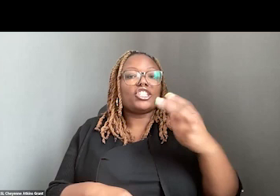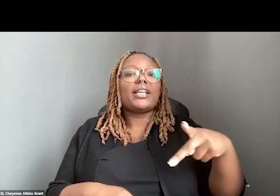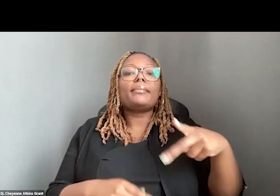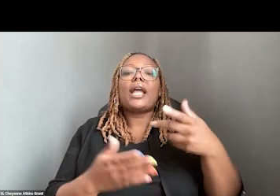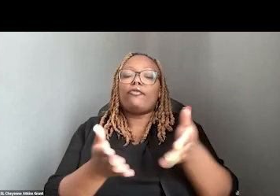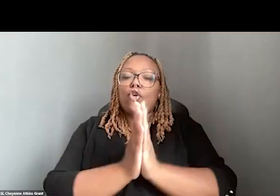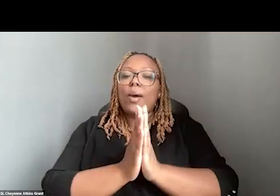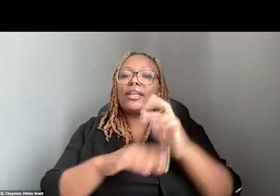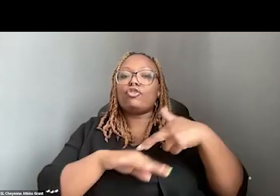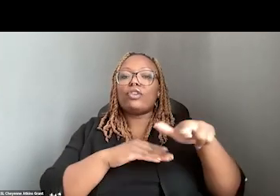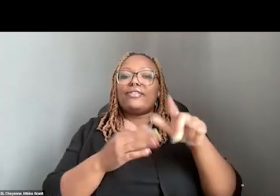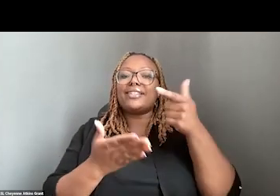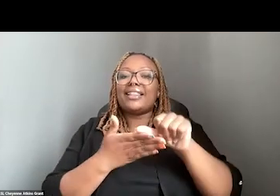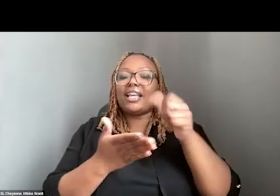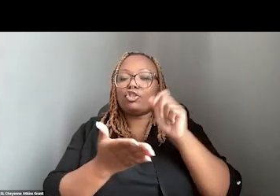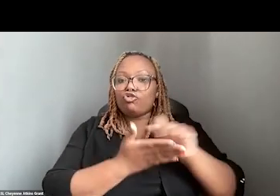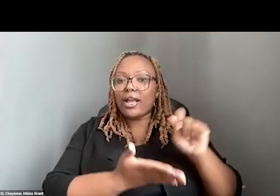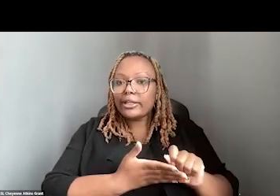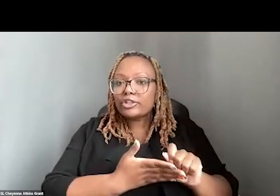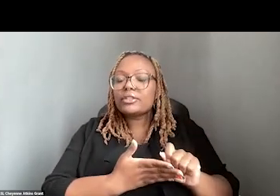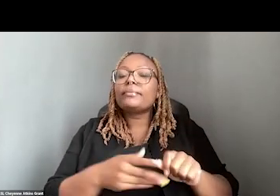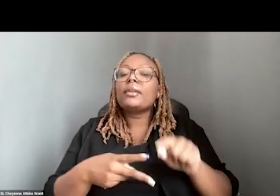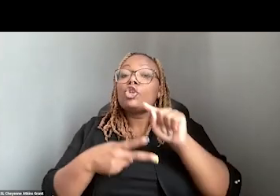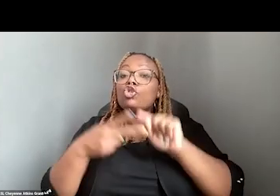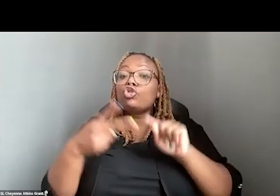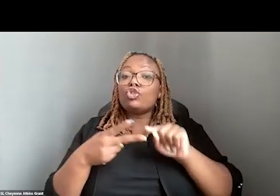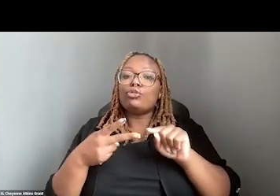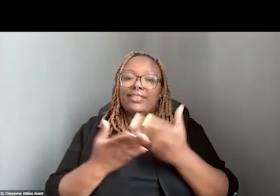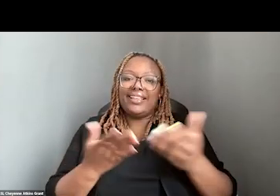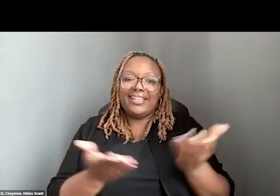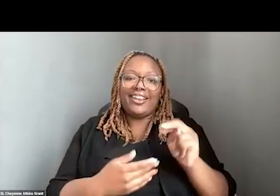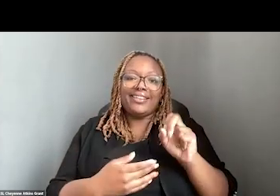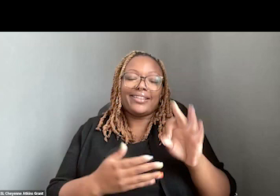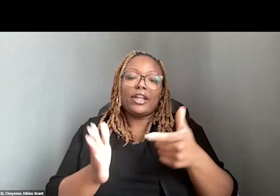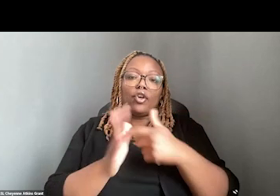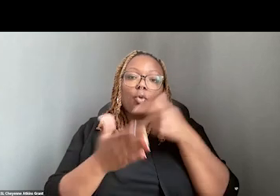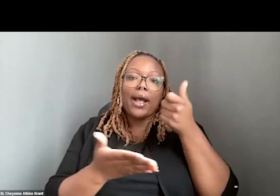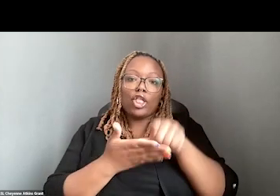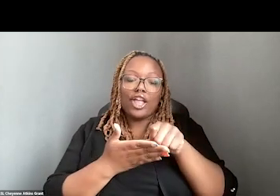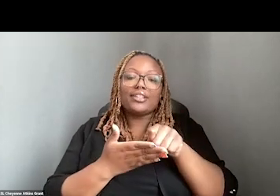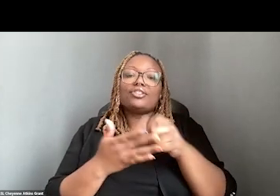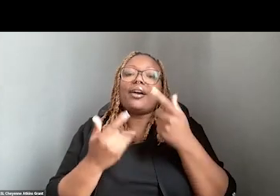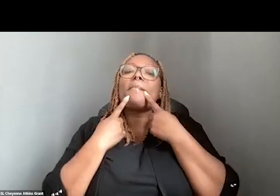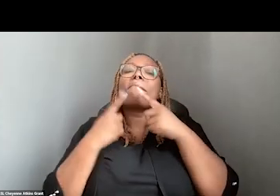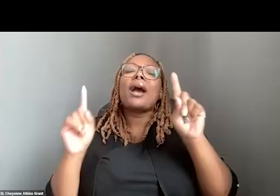There are two solicitations at NSF that require letters. So those were finally migrated in May.